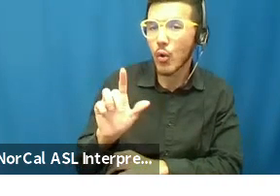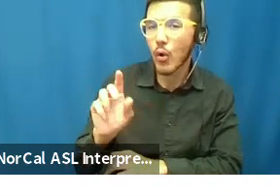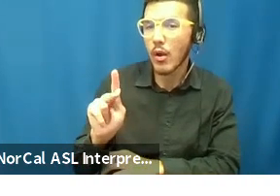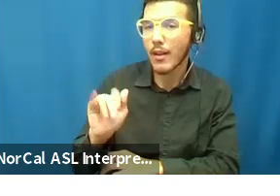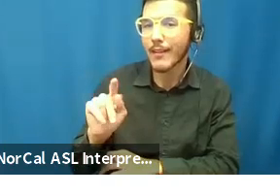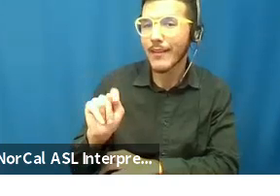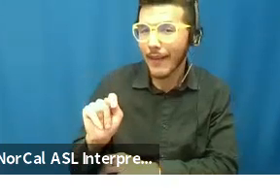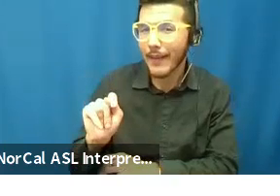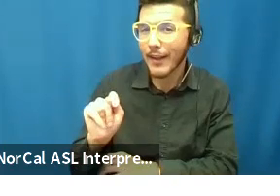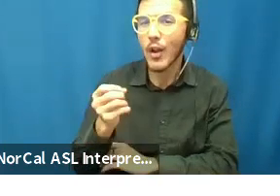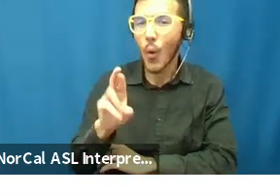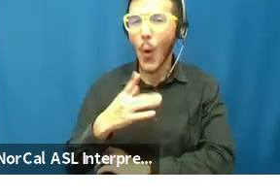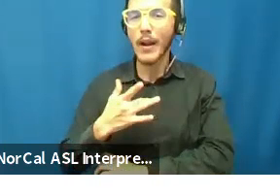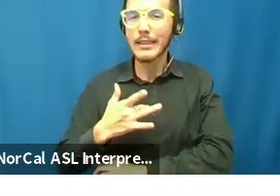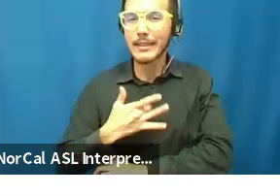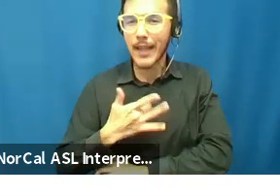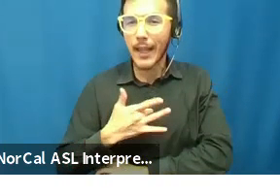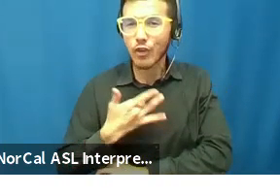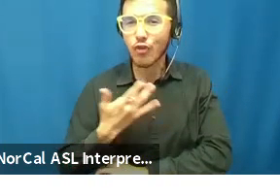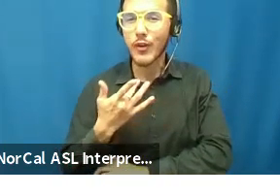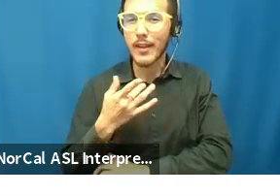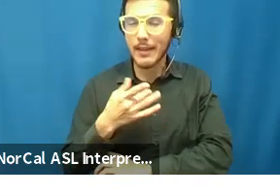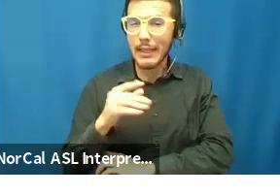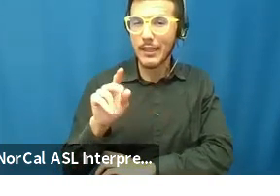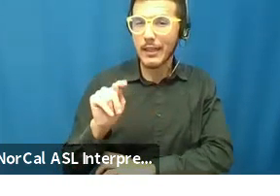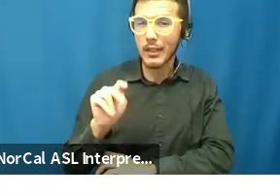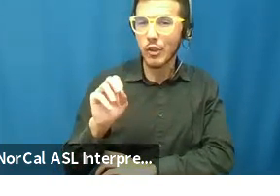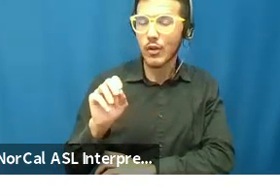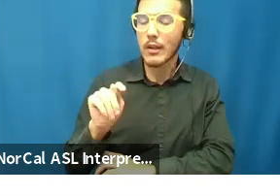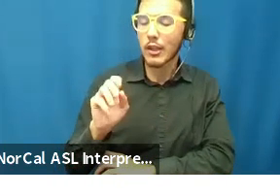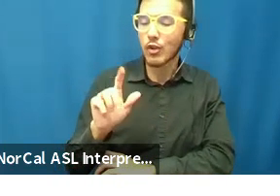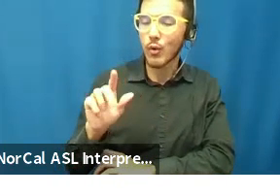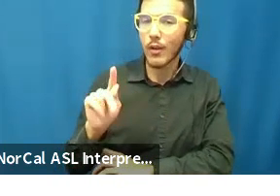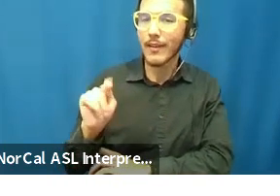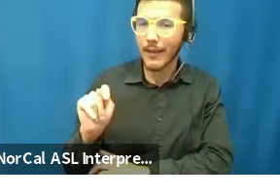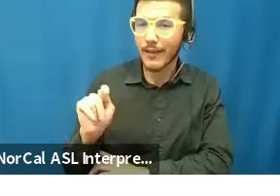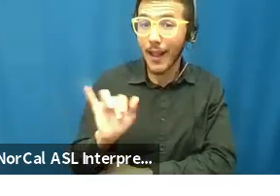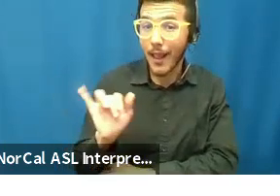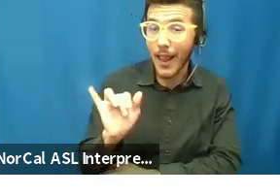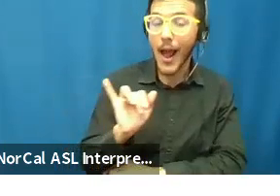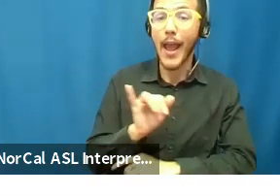things like large print or Braille materials, as well as things like nurse call buttons. Finally,